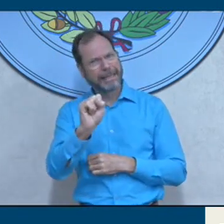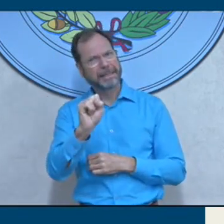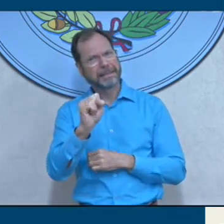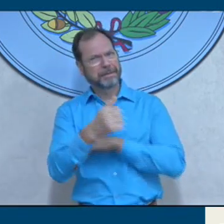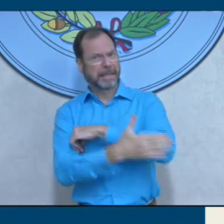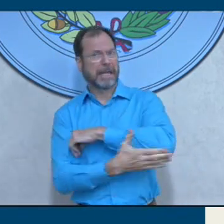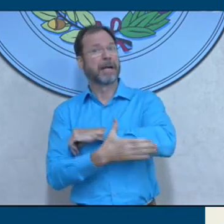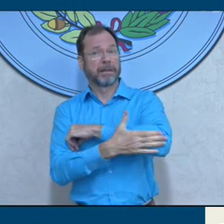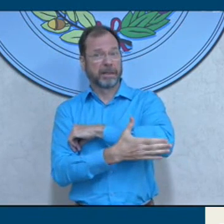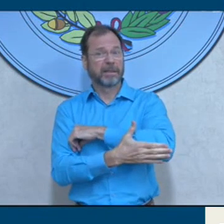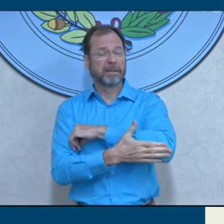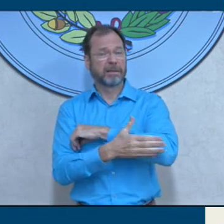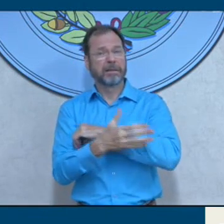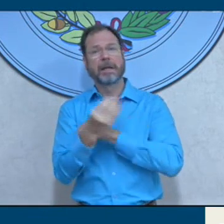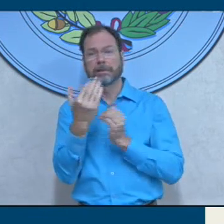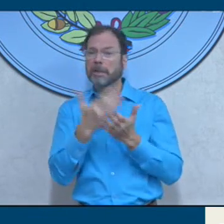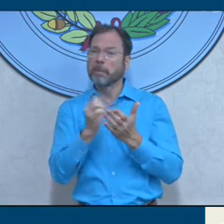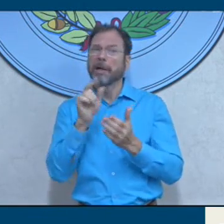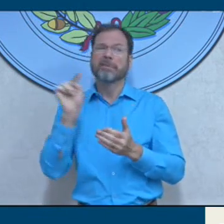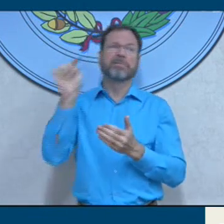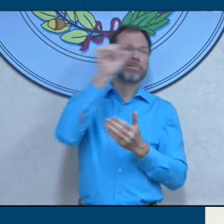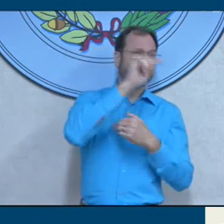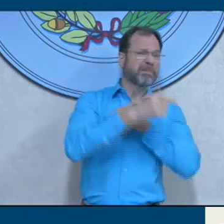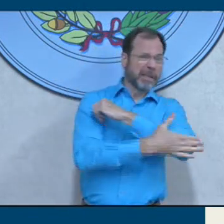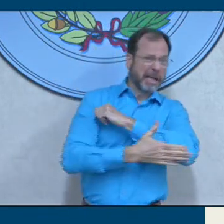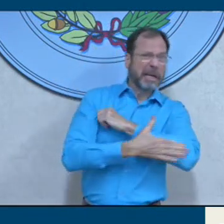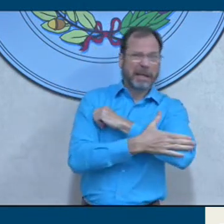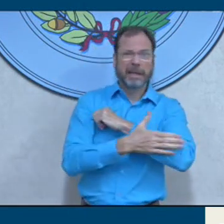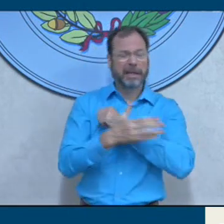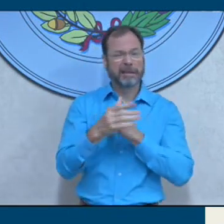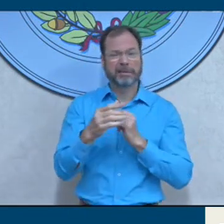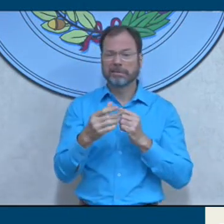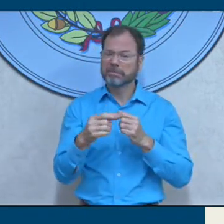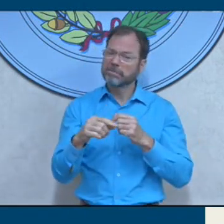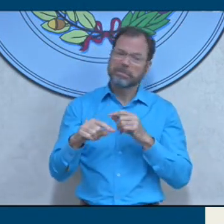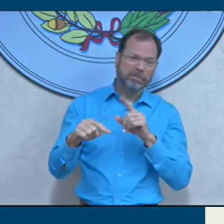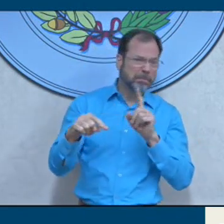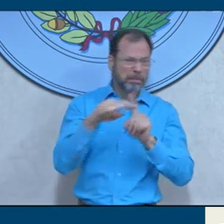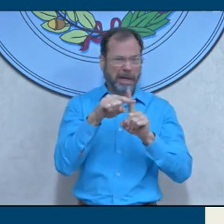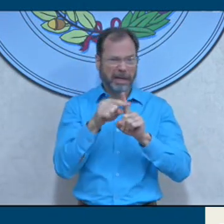WE'RE HAYS COUNTY TYPICALLY IS. NOW THERE IS A REASON WHY